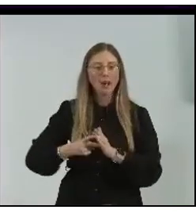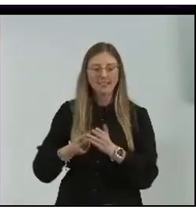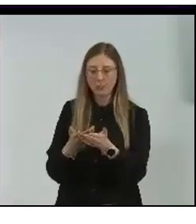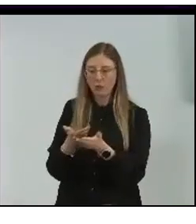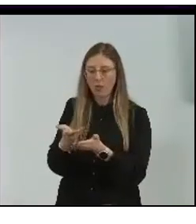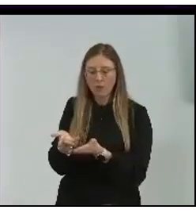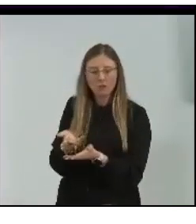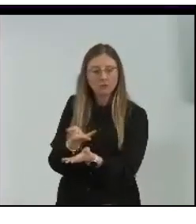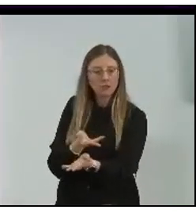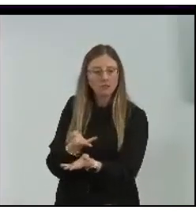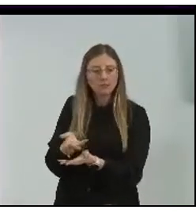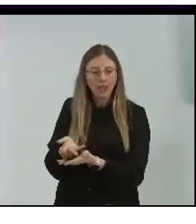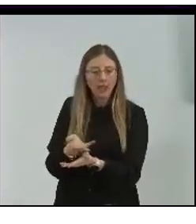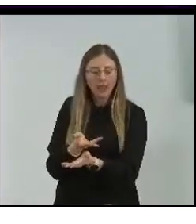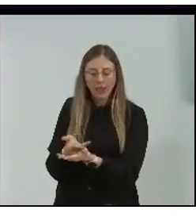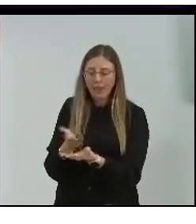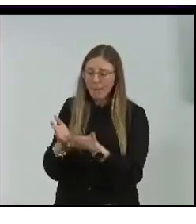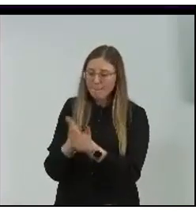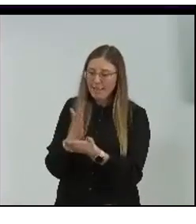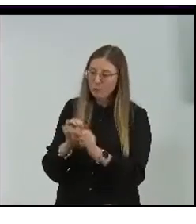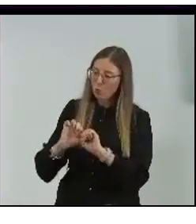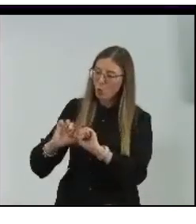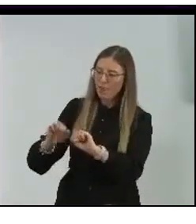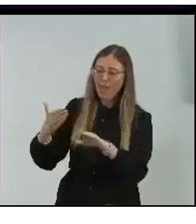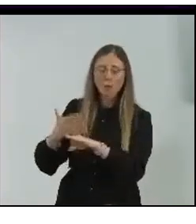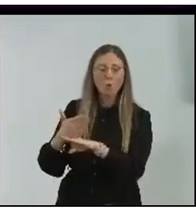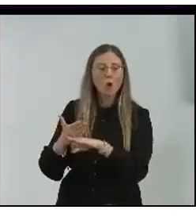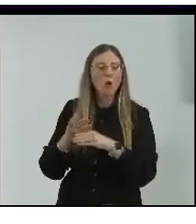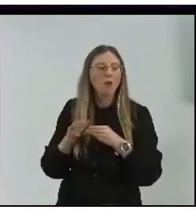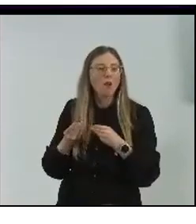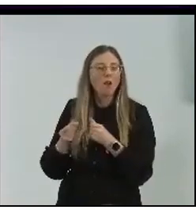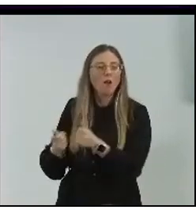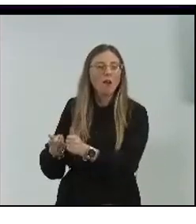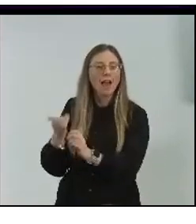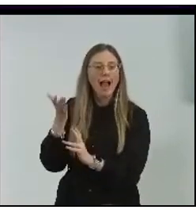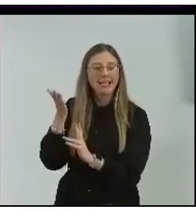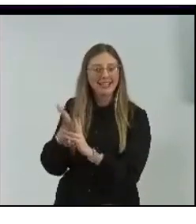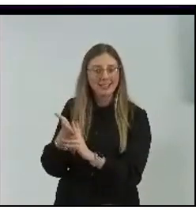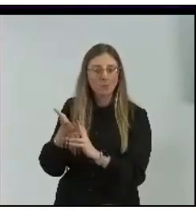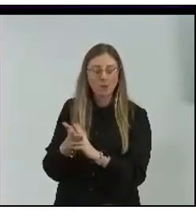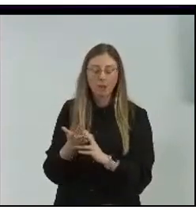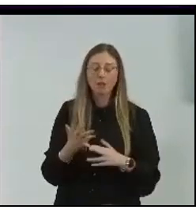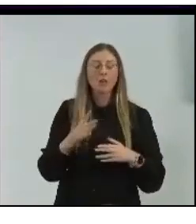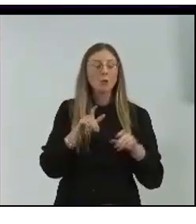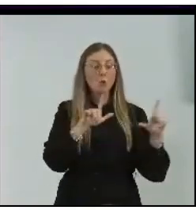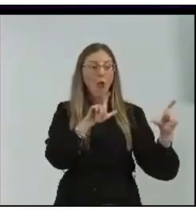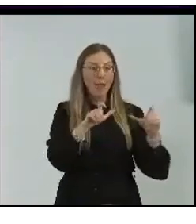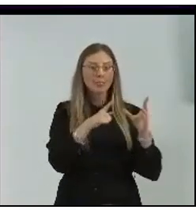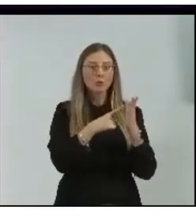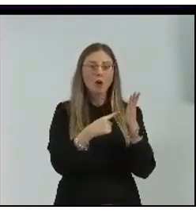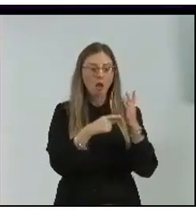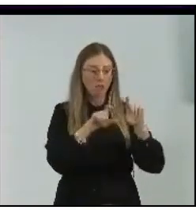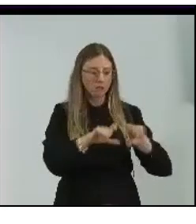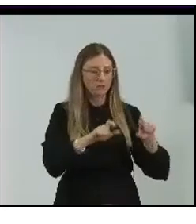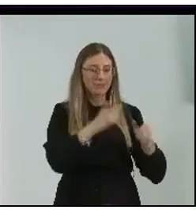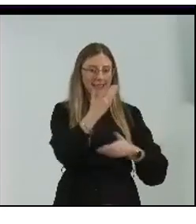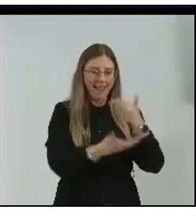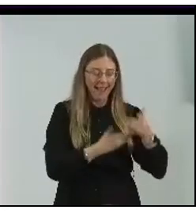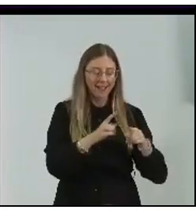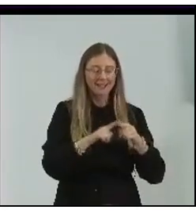and looking at accessibility workflows. So you want to, you know, have alt text for your images, you want to have in your description for your videos.